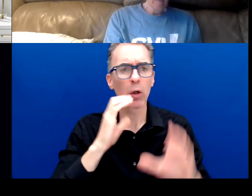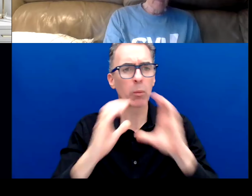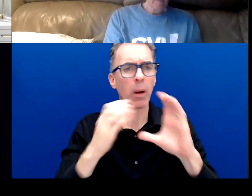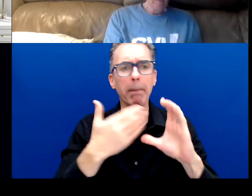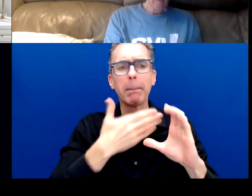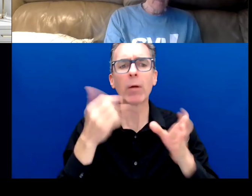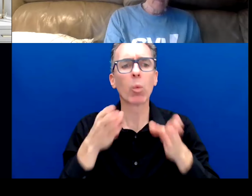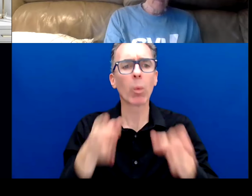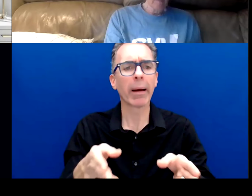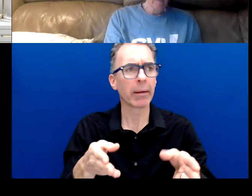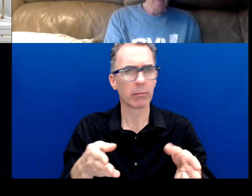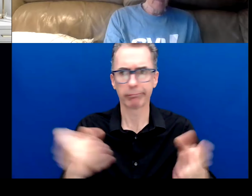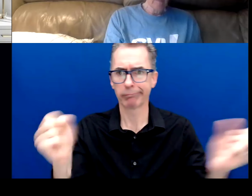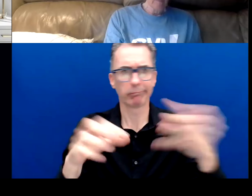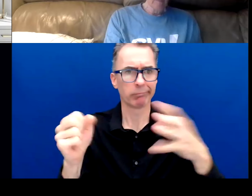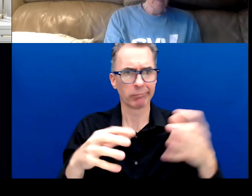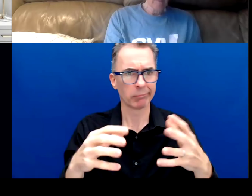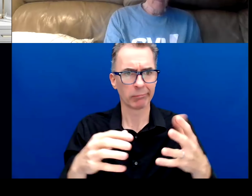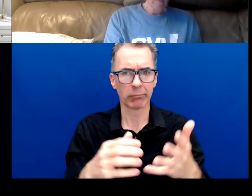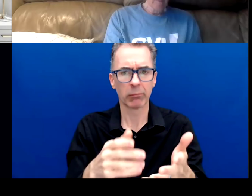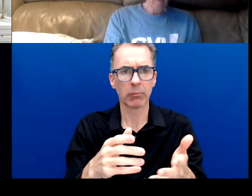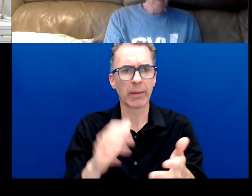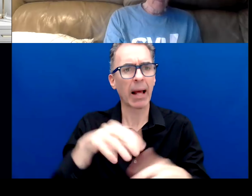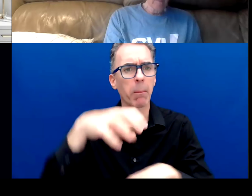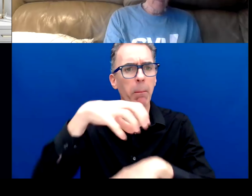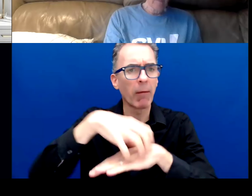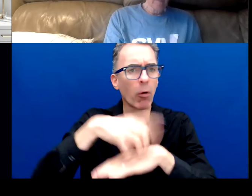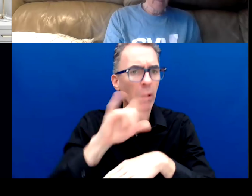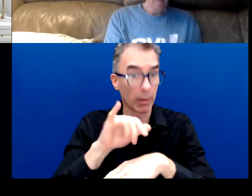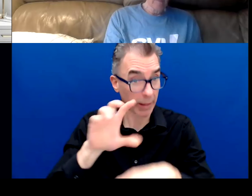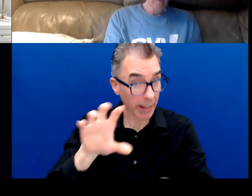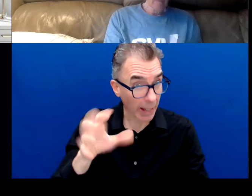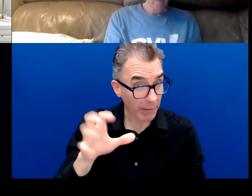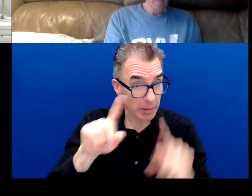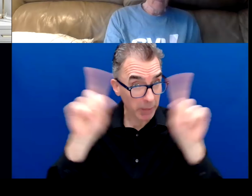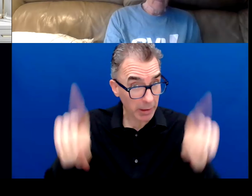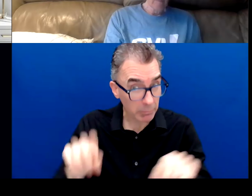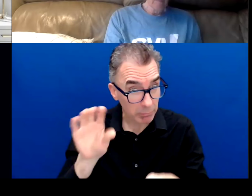Should we create a Canvas page? Do you want us to have SharePoint?